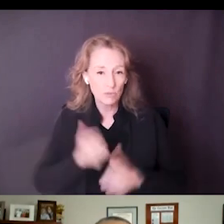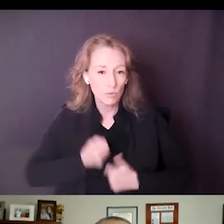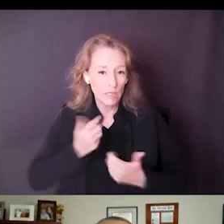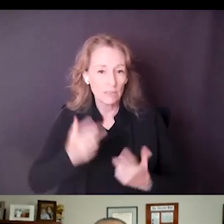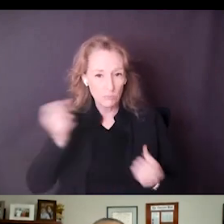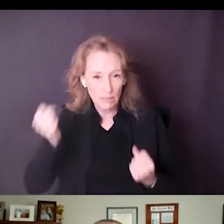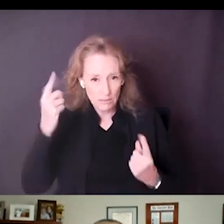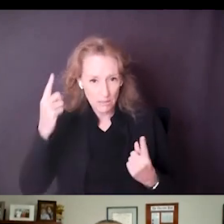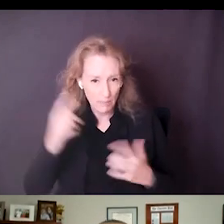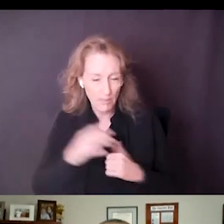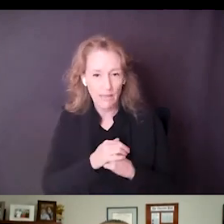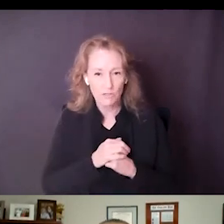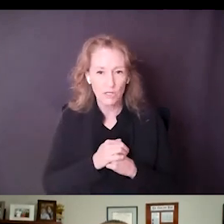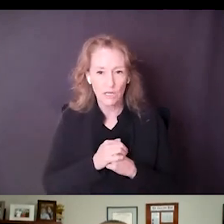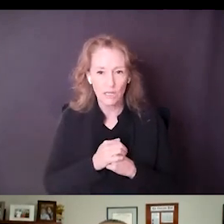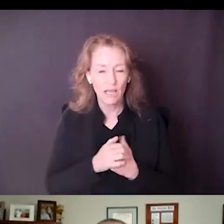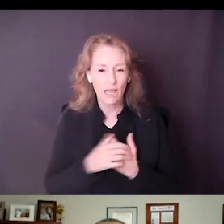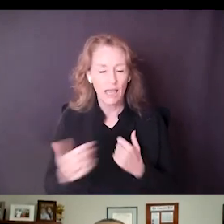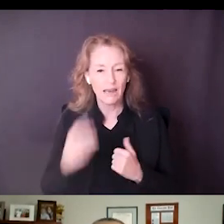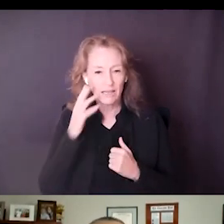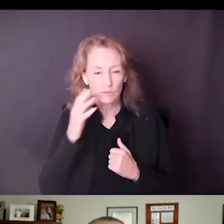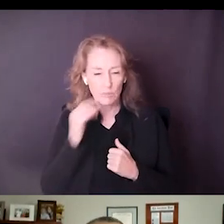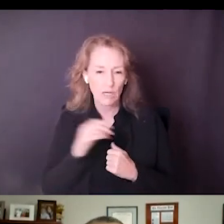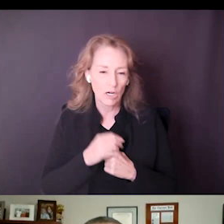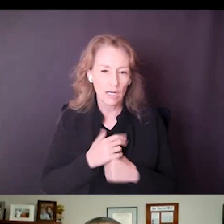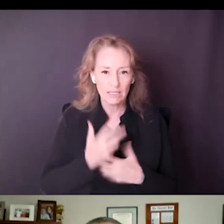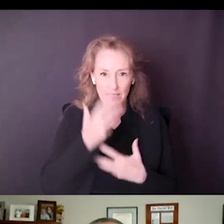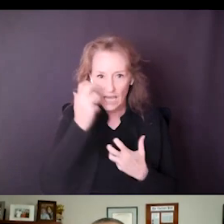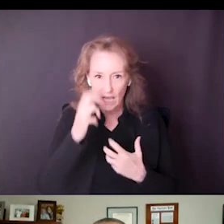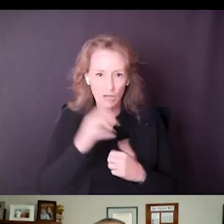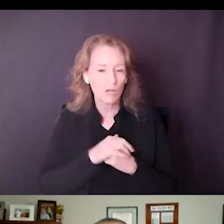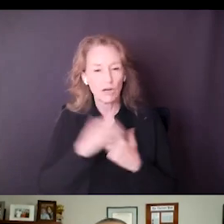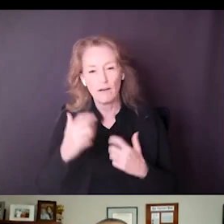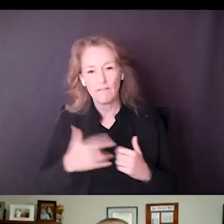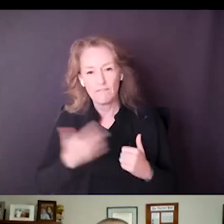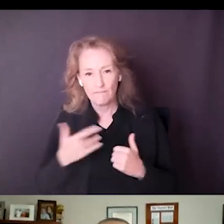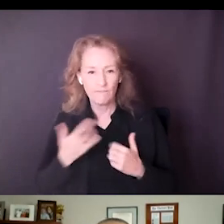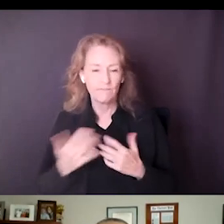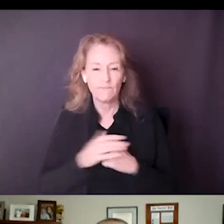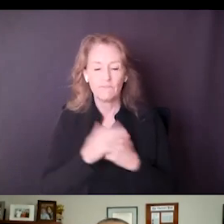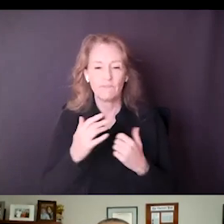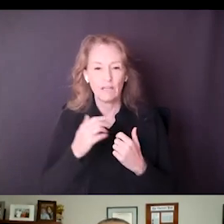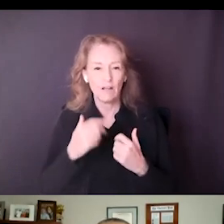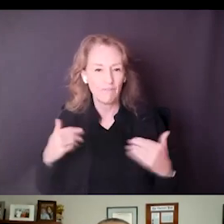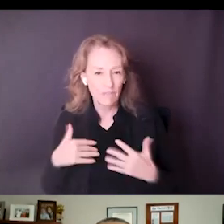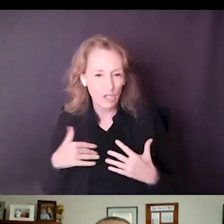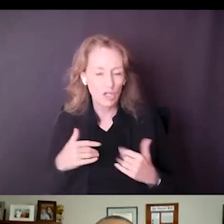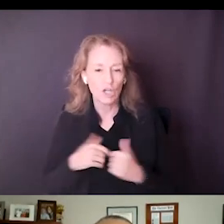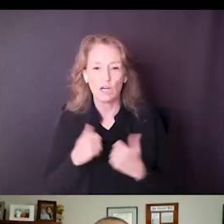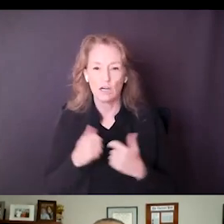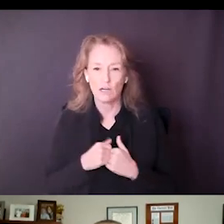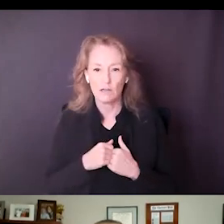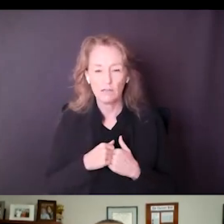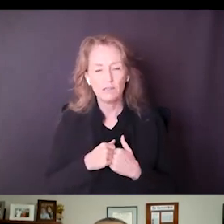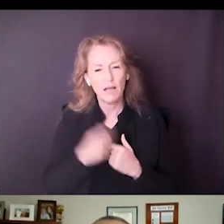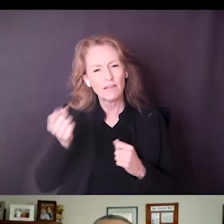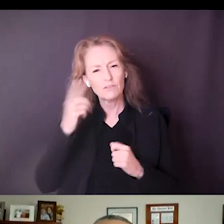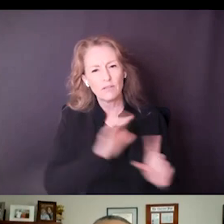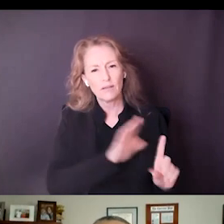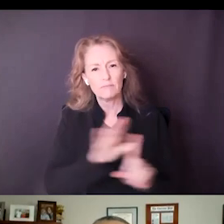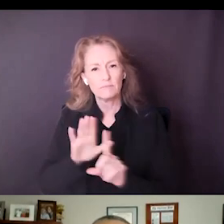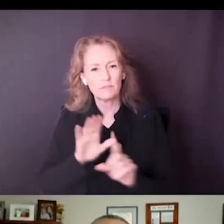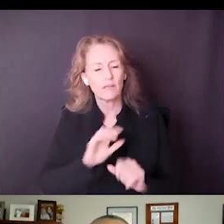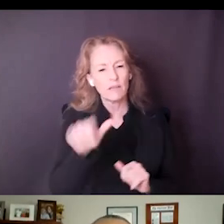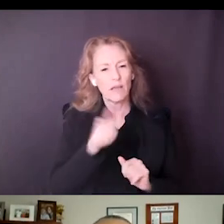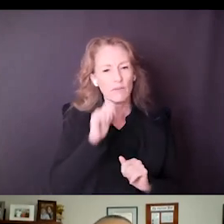THE ANGER, FEAR, HATED OR MISTRUST OF THE OTHER RACE OR POLITICAL